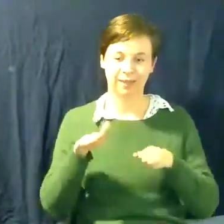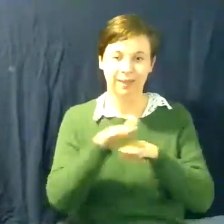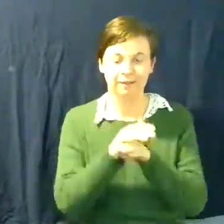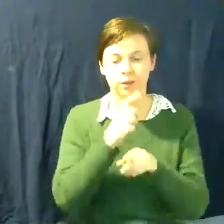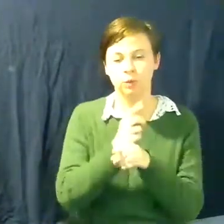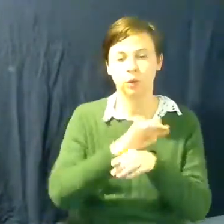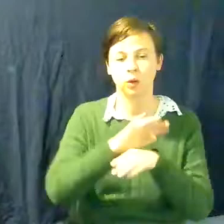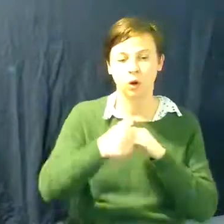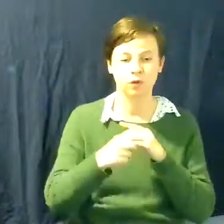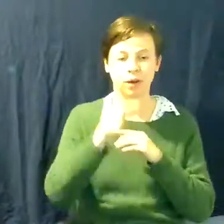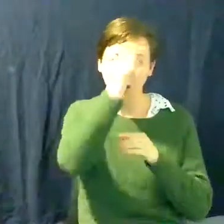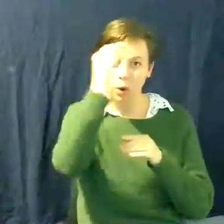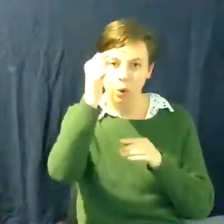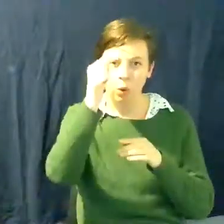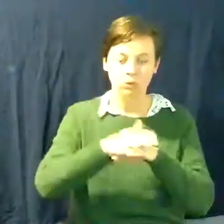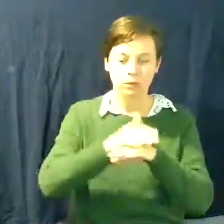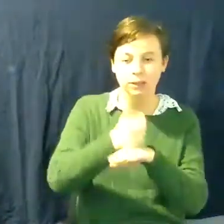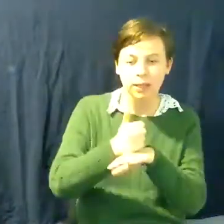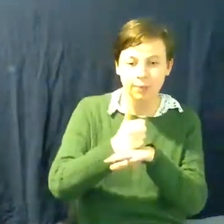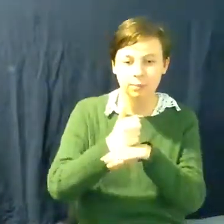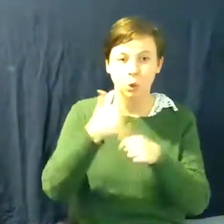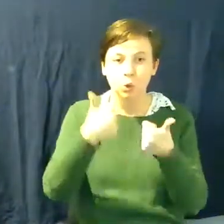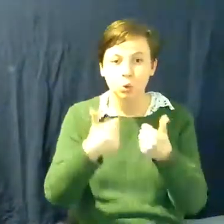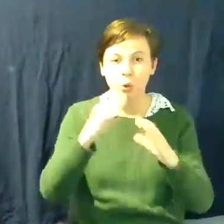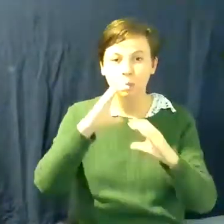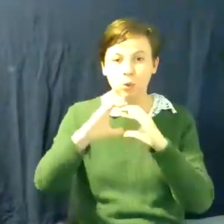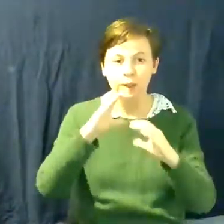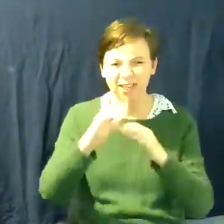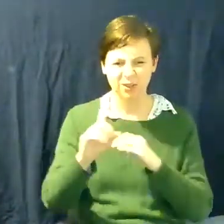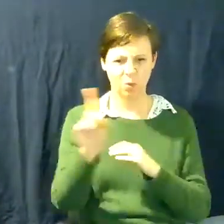. We're going to cover quite a bit